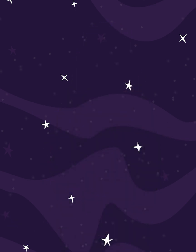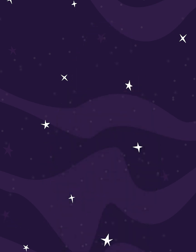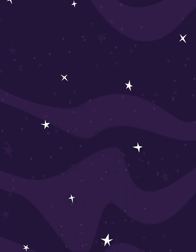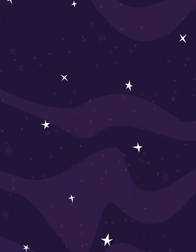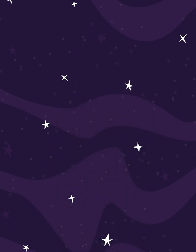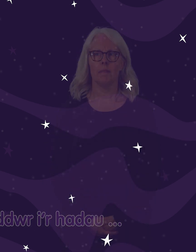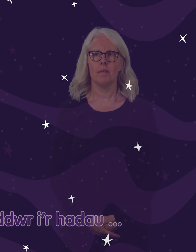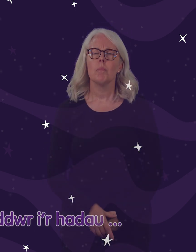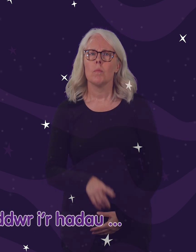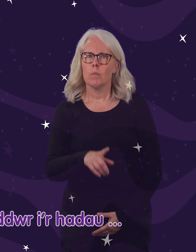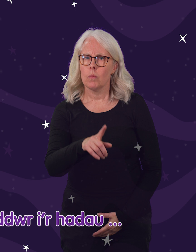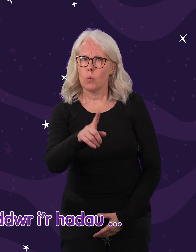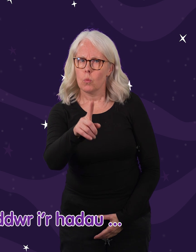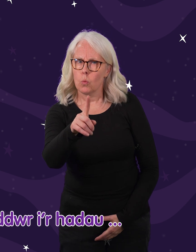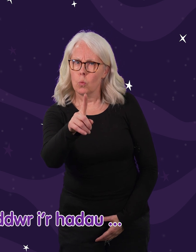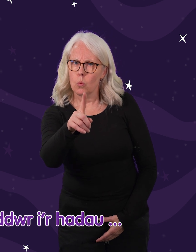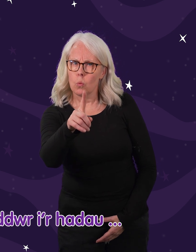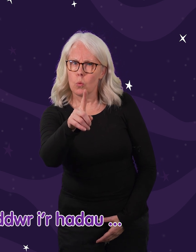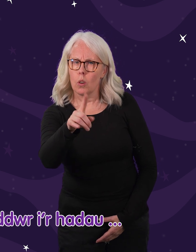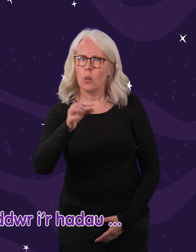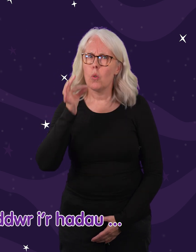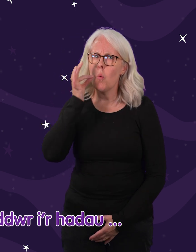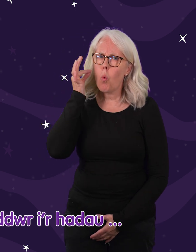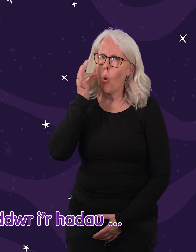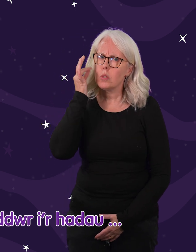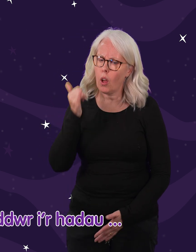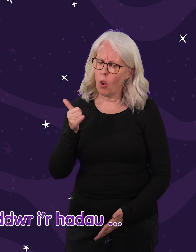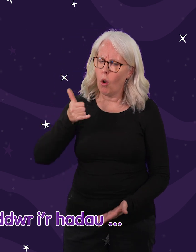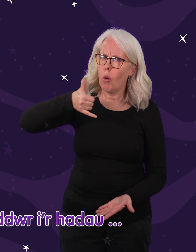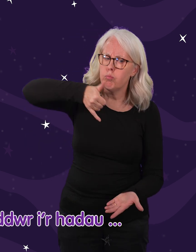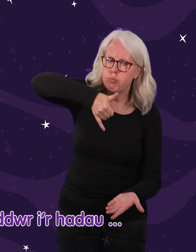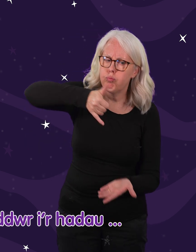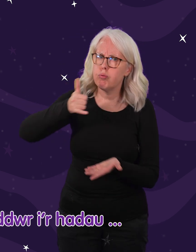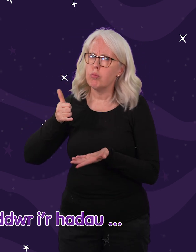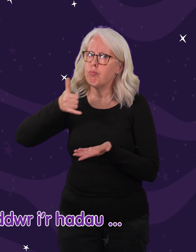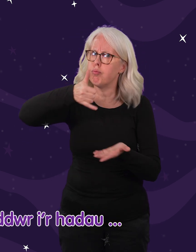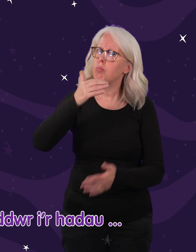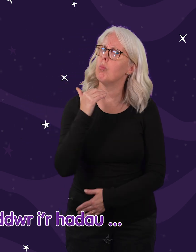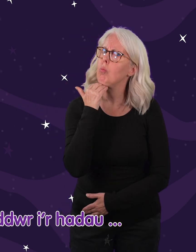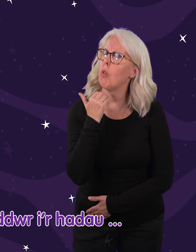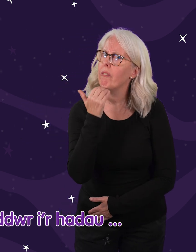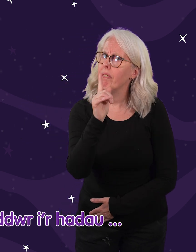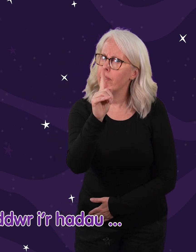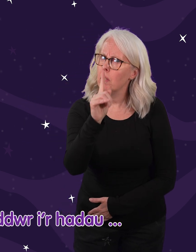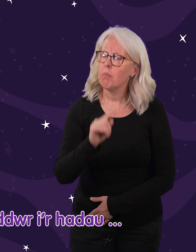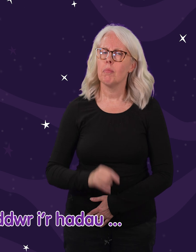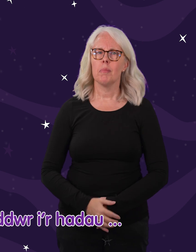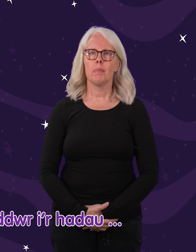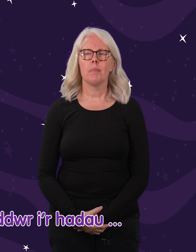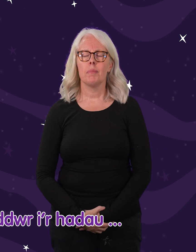Remember to give the seeds plenty of water.